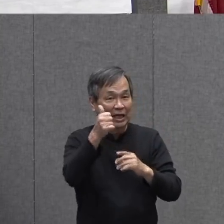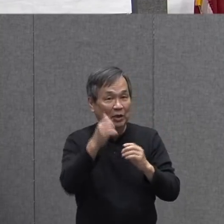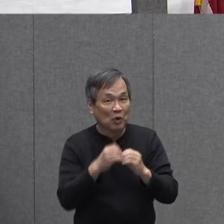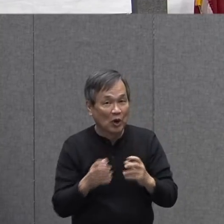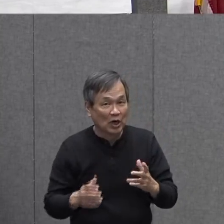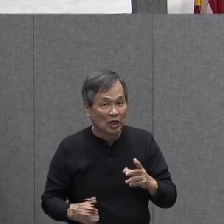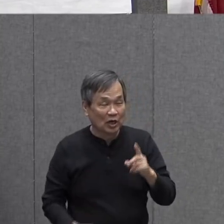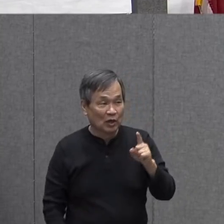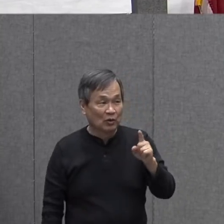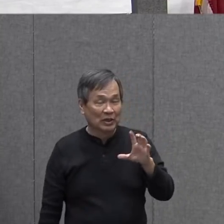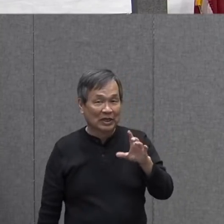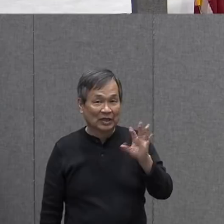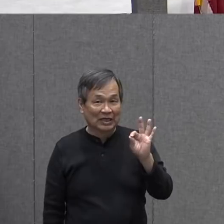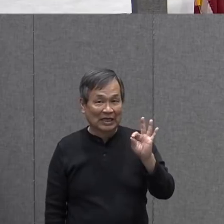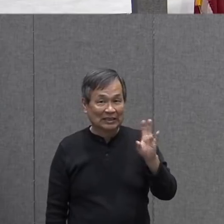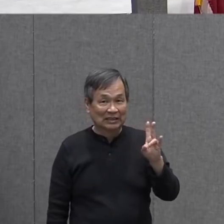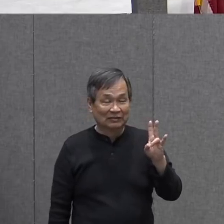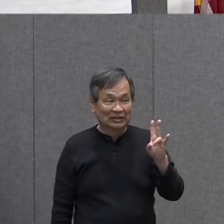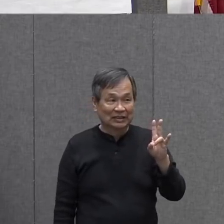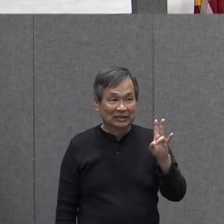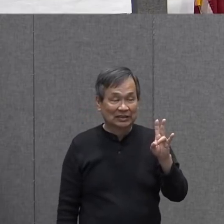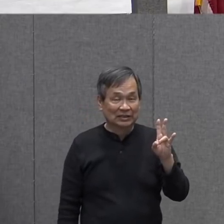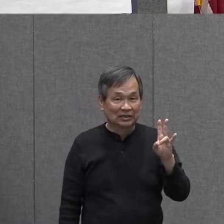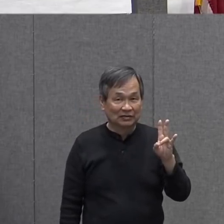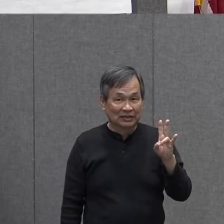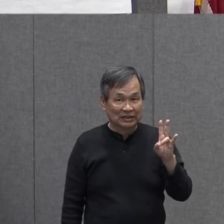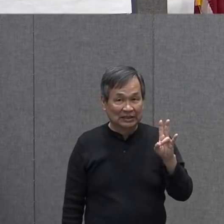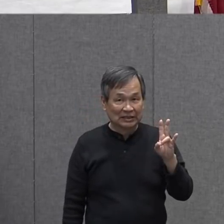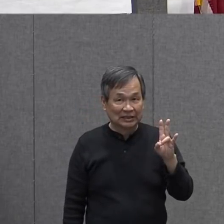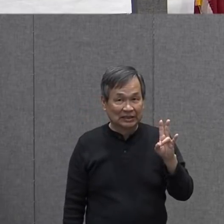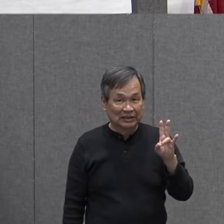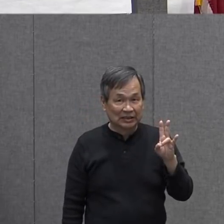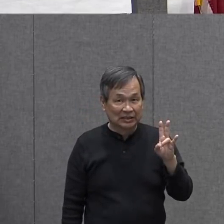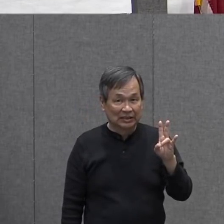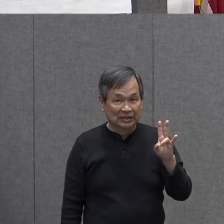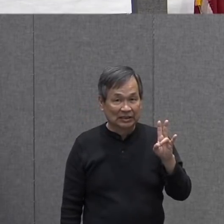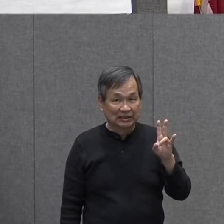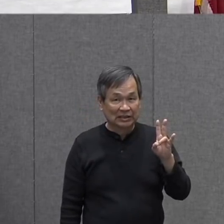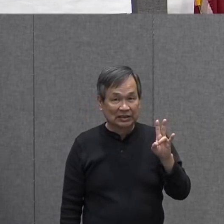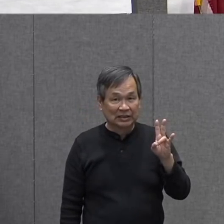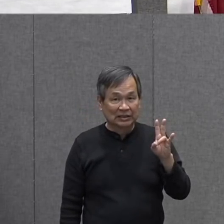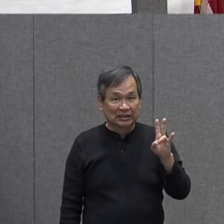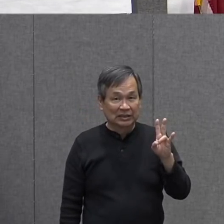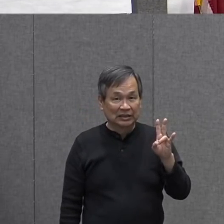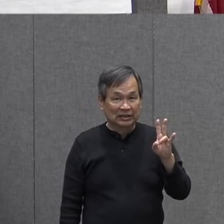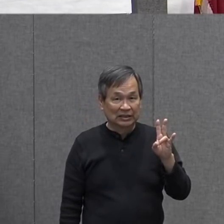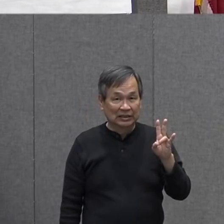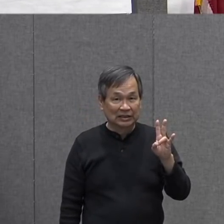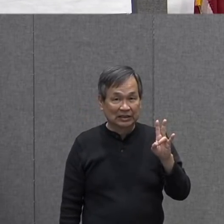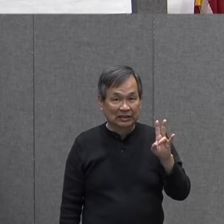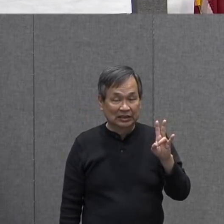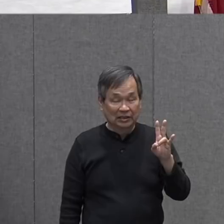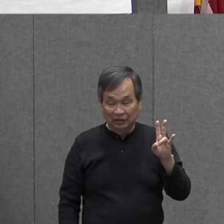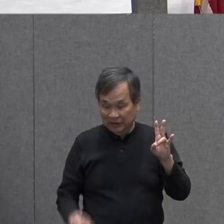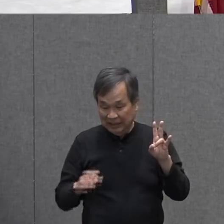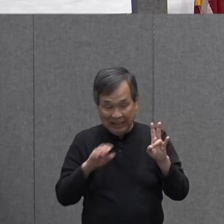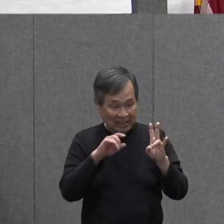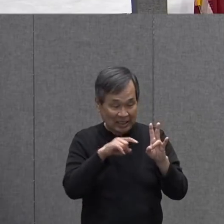We have to cross a hundred again. Think about it. What was after 97? Does that help you?